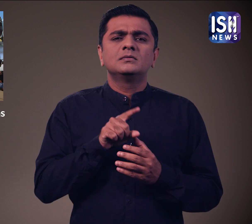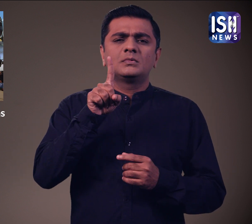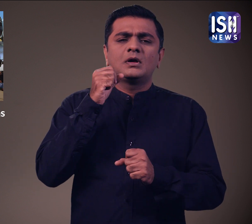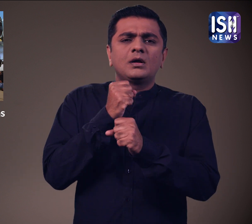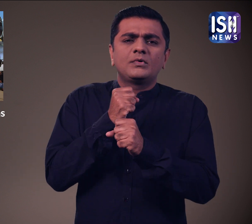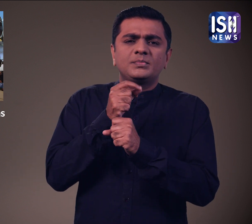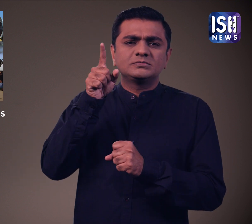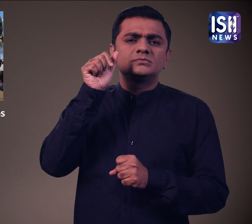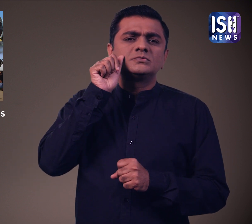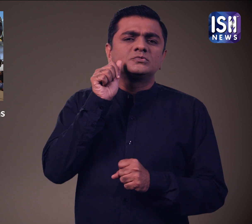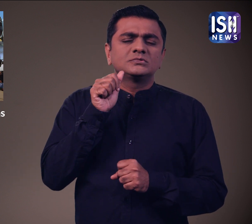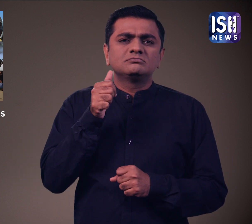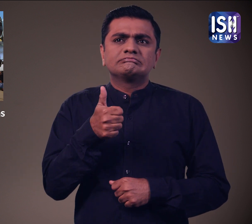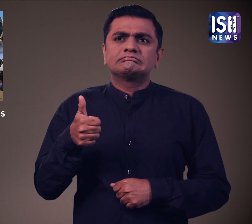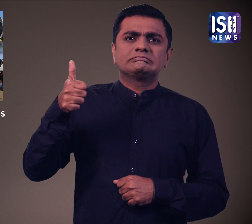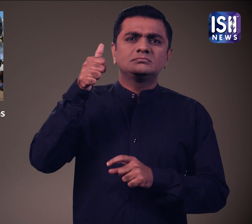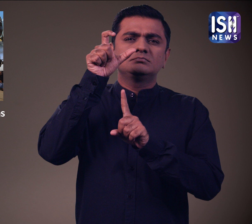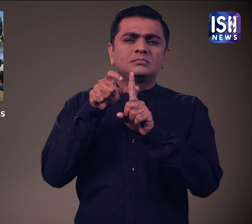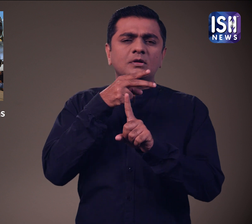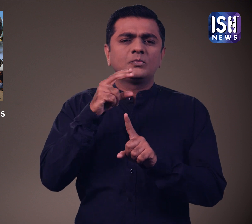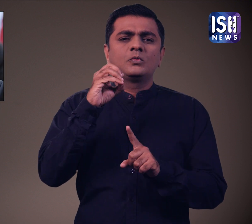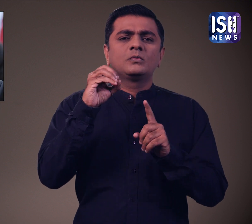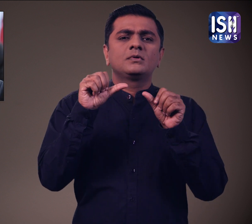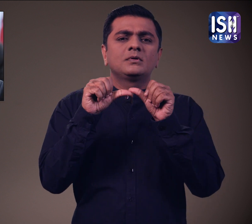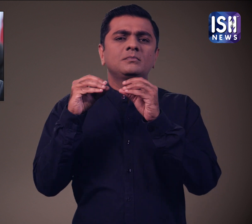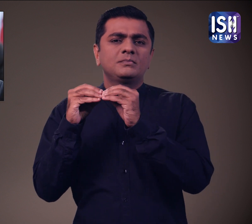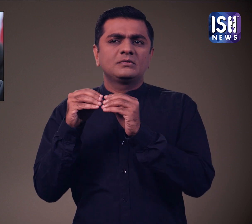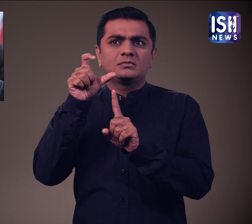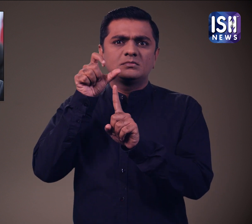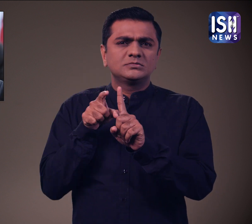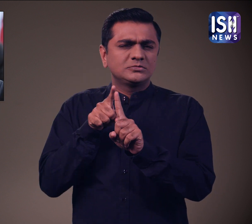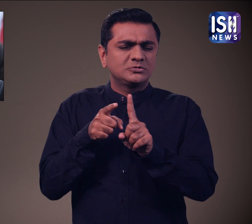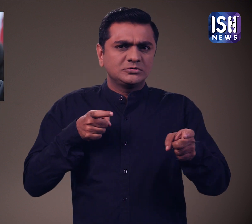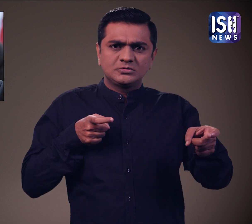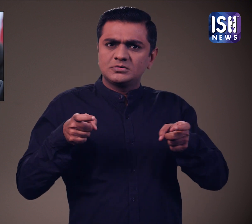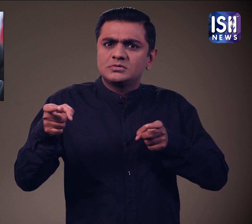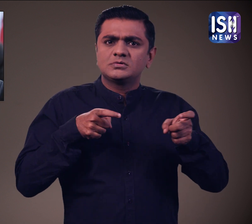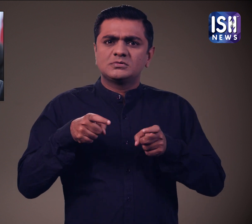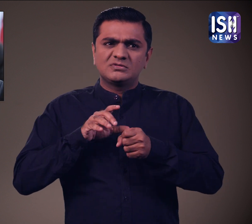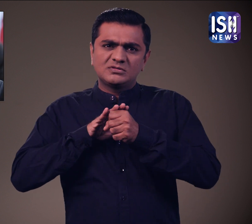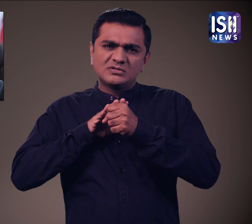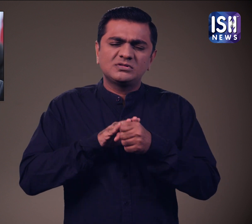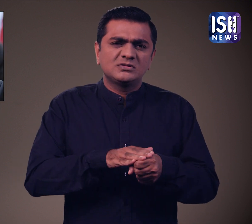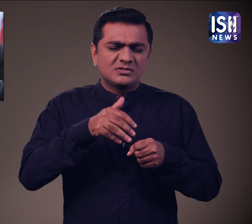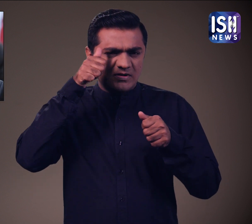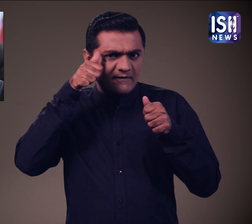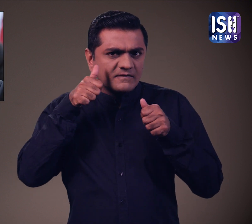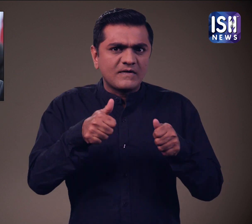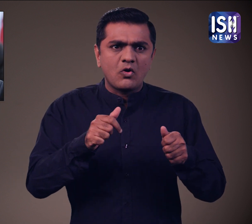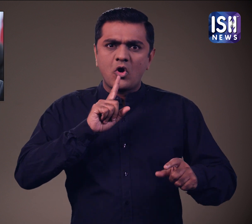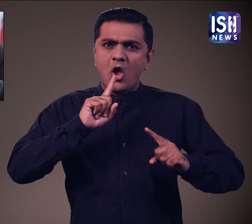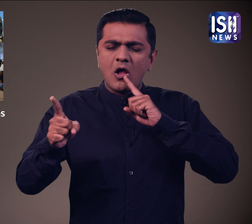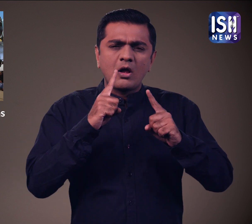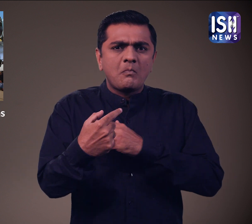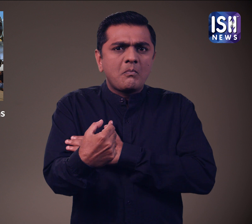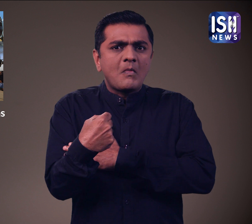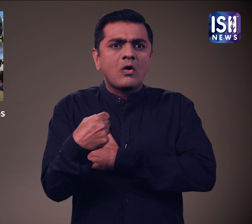Sudan was government by a long term dictator Omar al-Bashir. He used to severely oppress people.